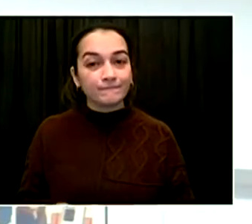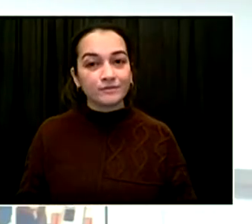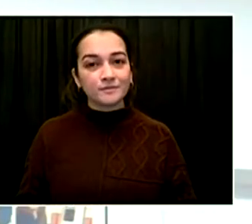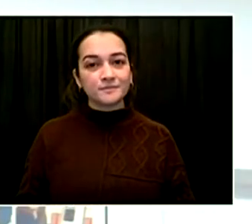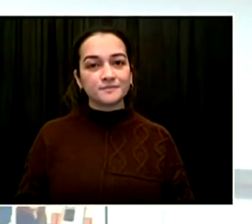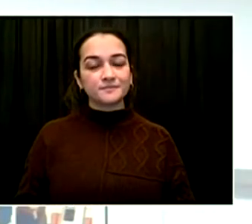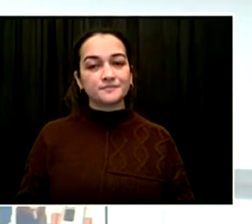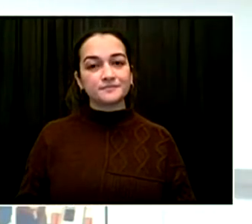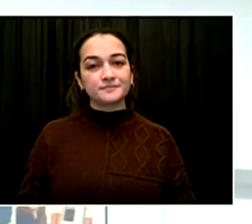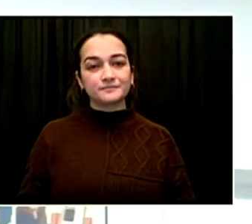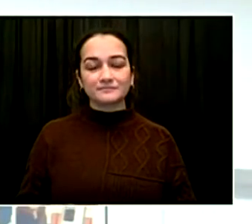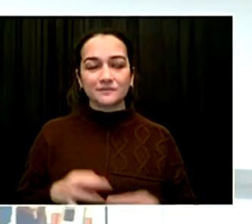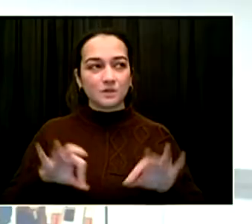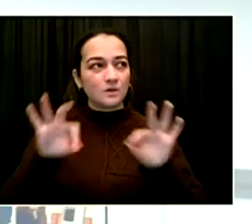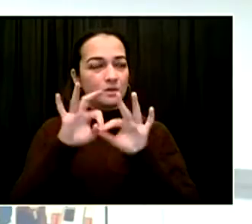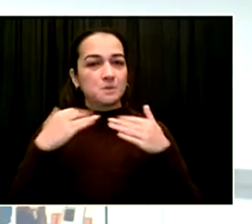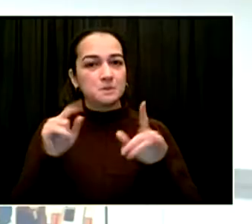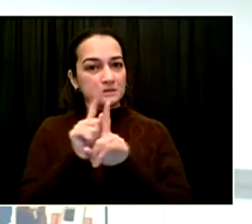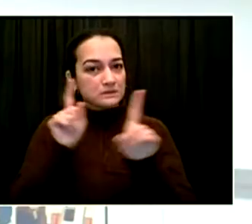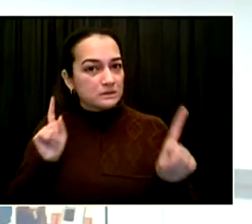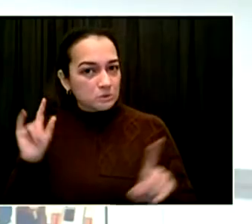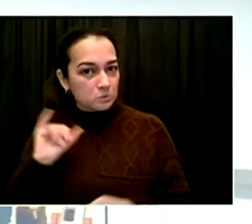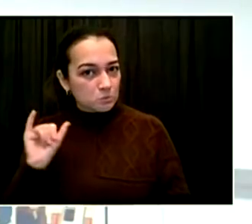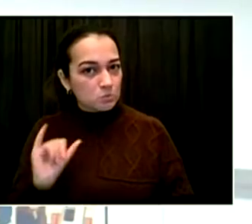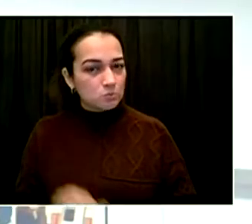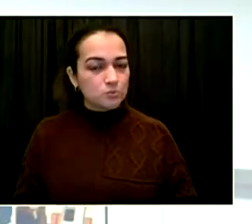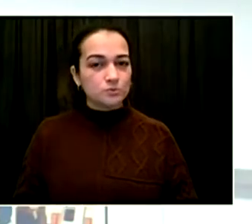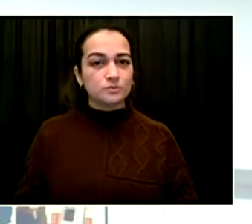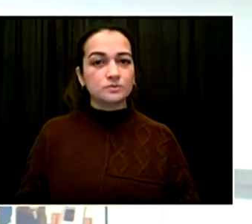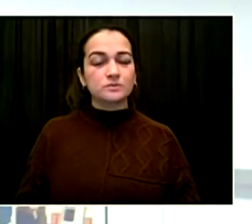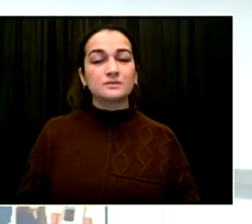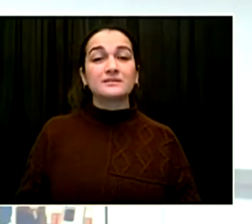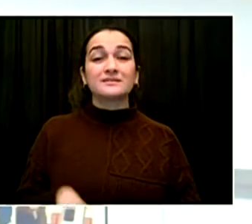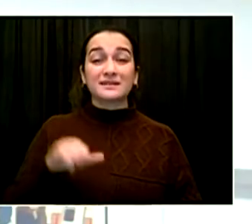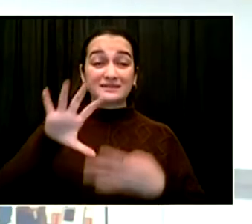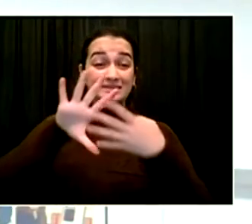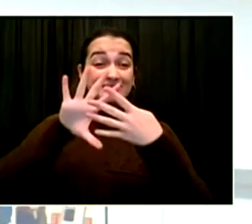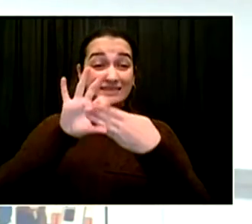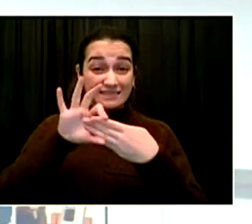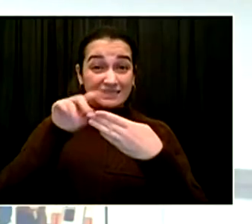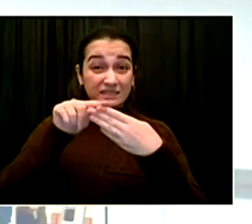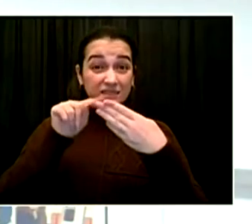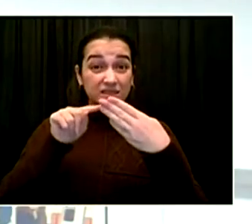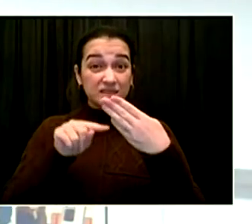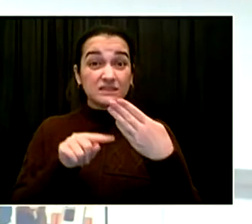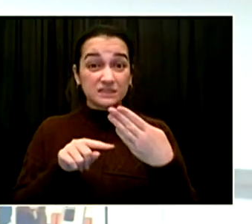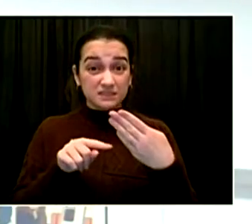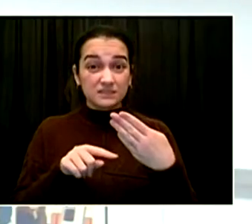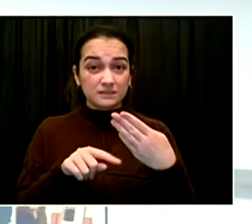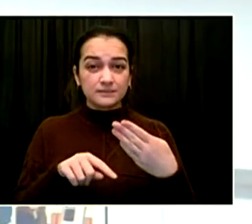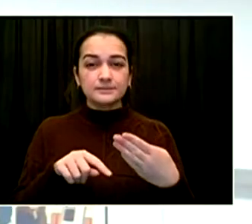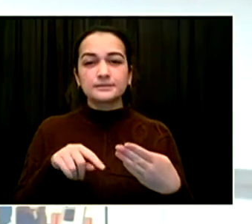DOOR TO HELP WITH VENTILATION